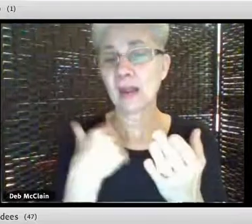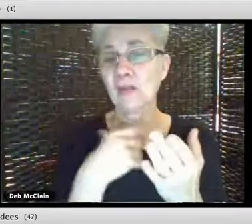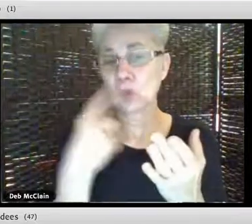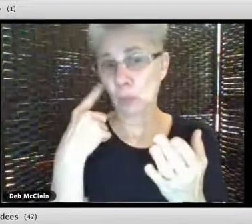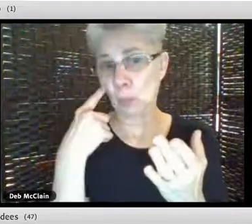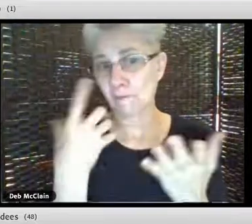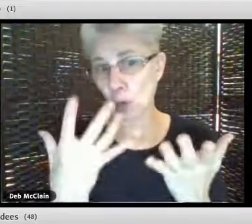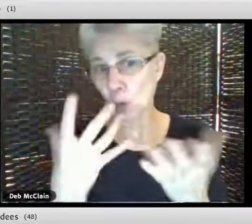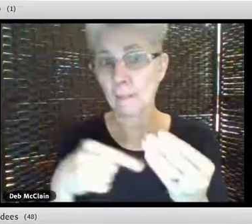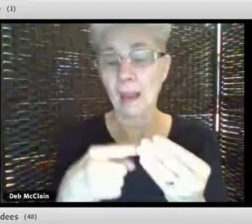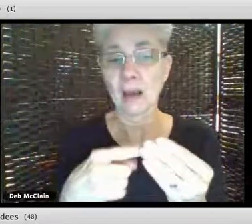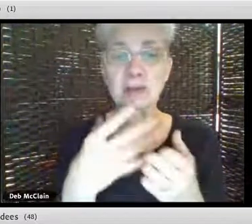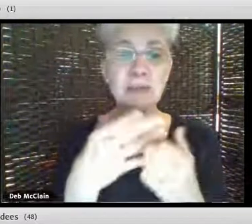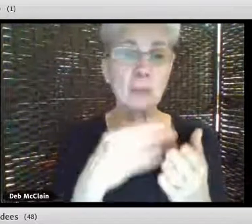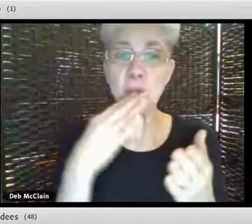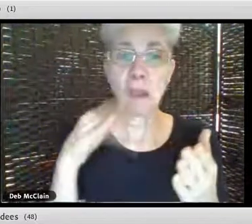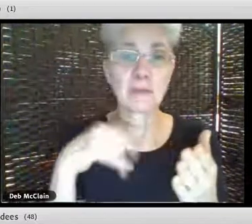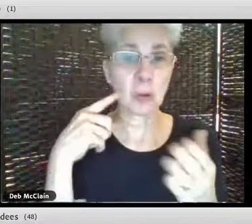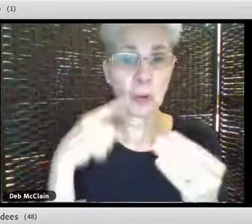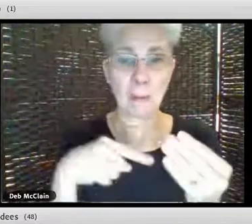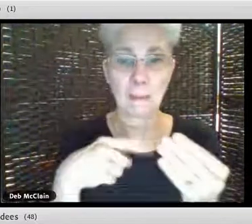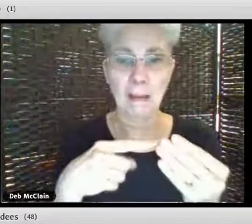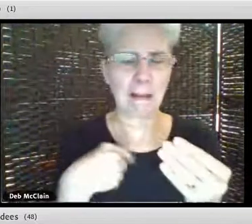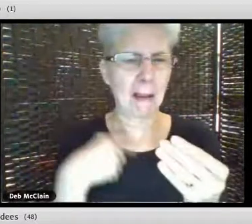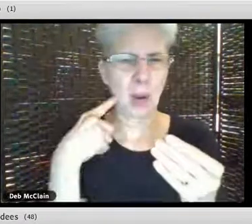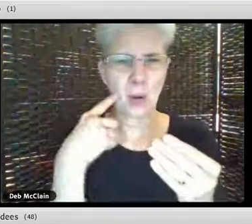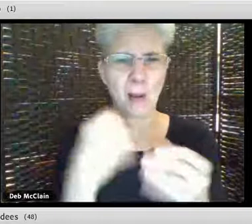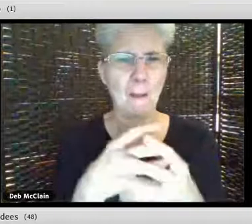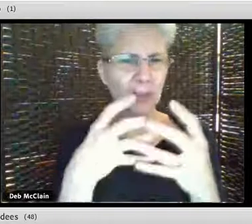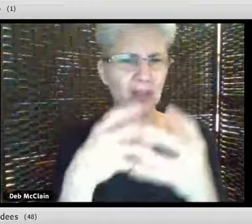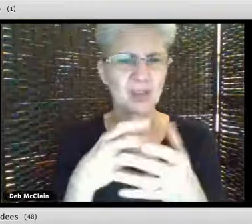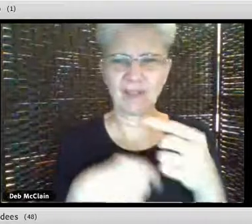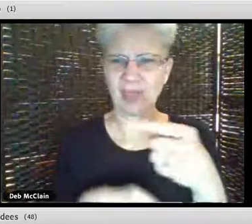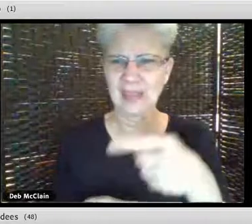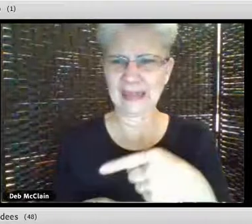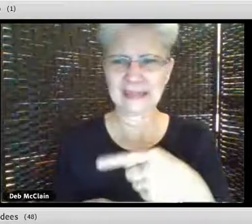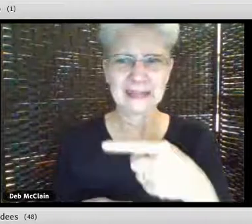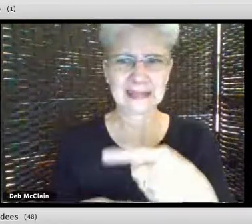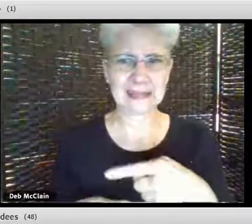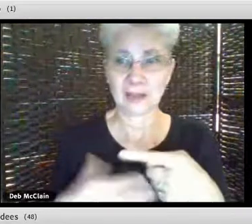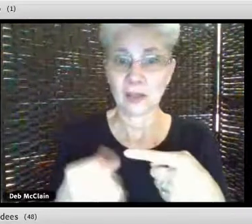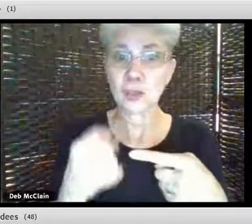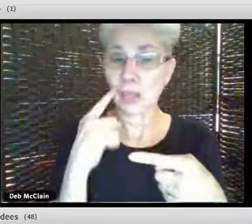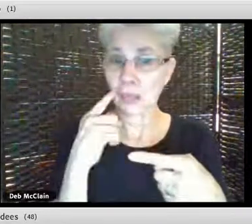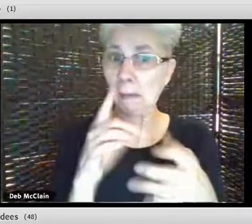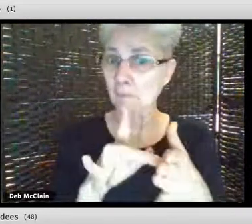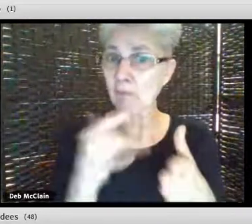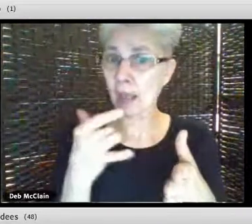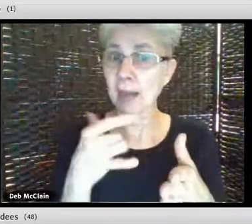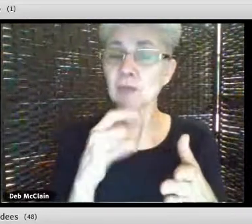Some of you may not have heard of them, and I hadn't heard of a bunch of these, so I think you should take advantage of them, take a look at them,